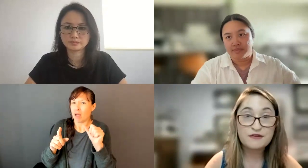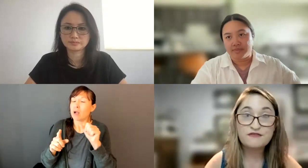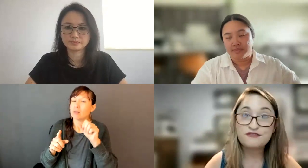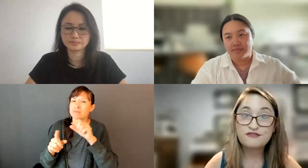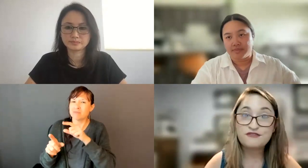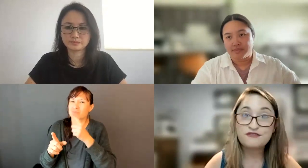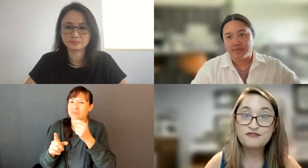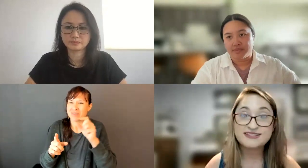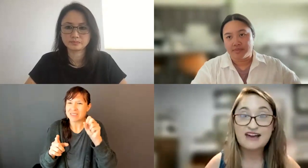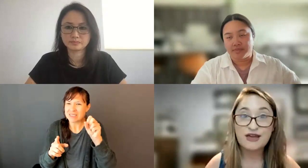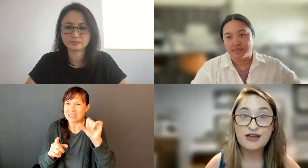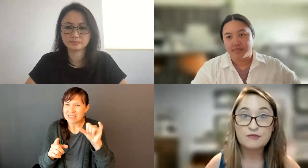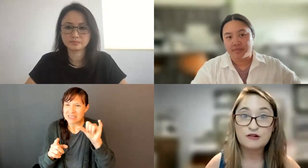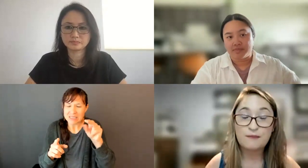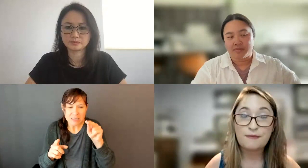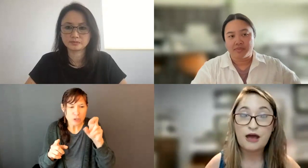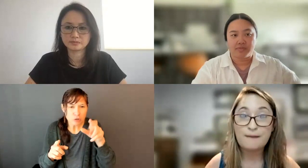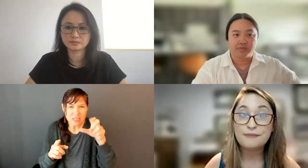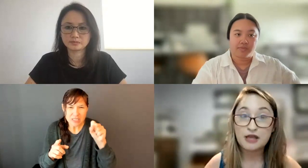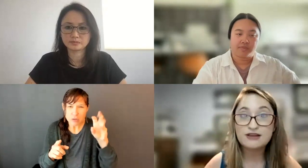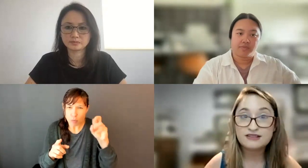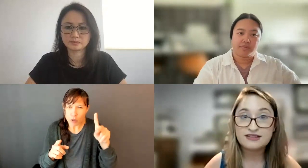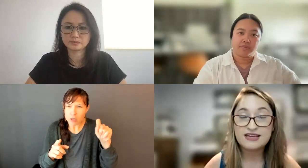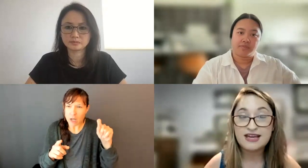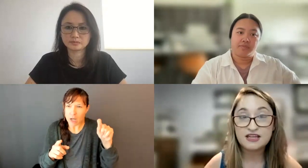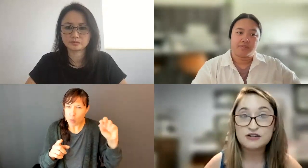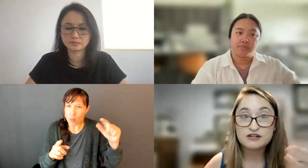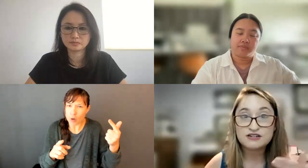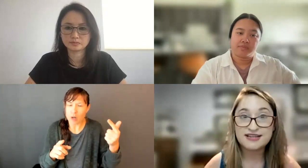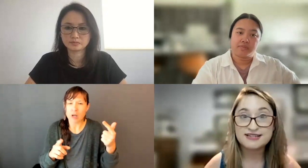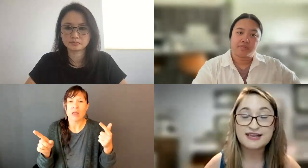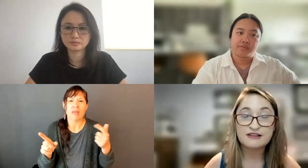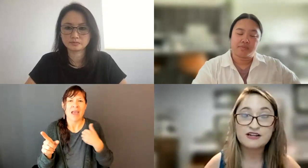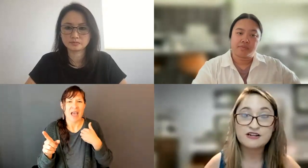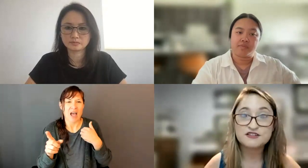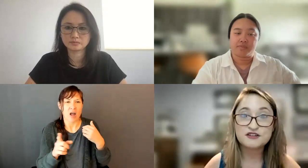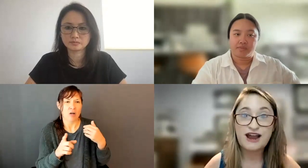Some of the resources they have available beyond the incubators and accelerators